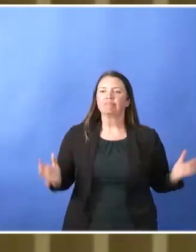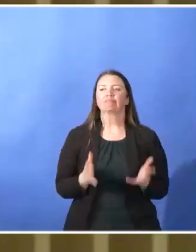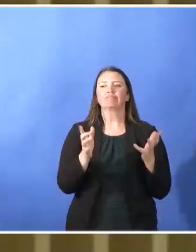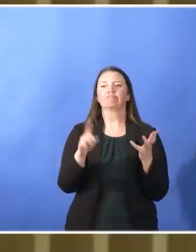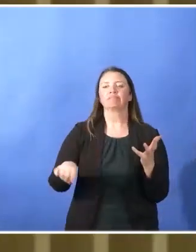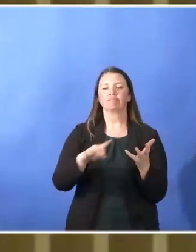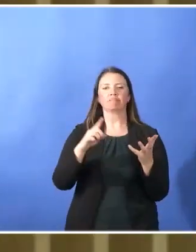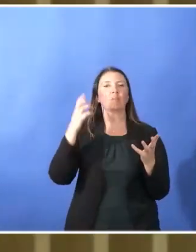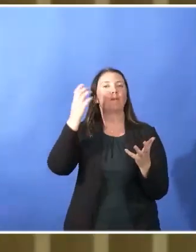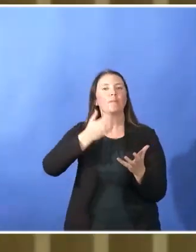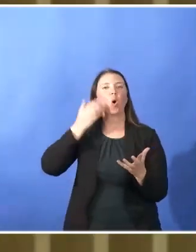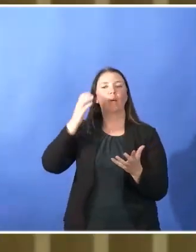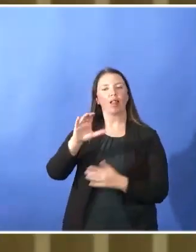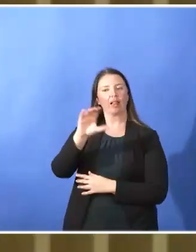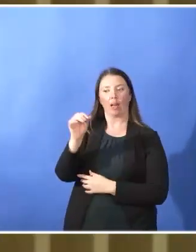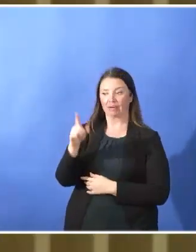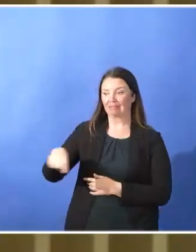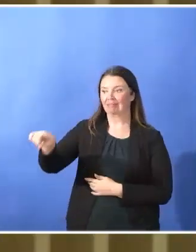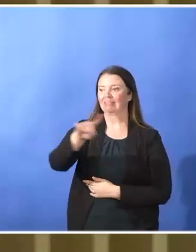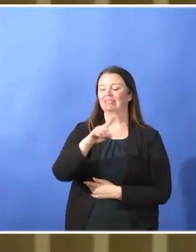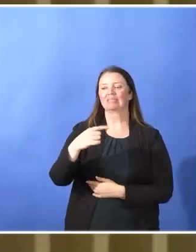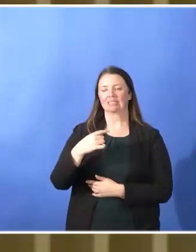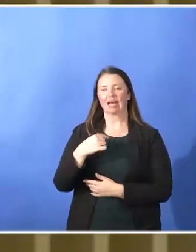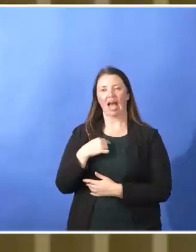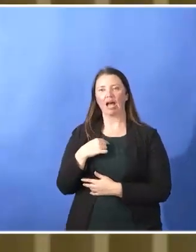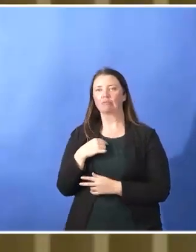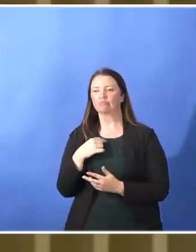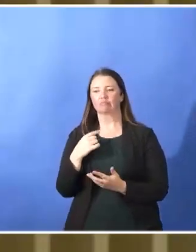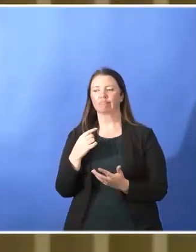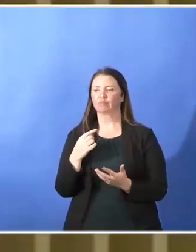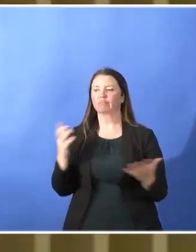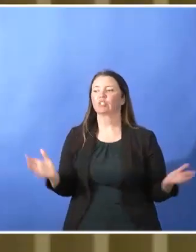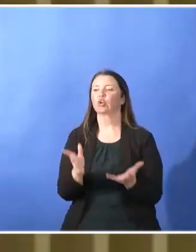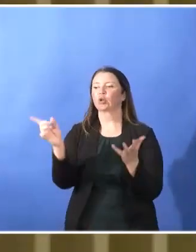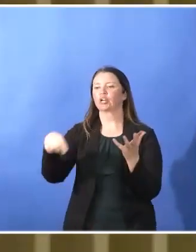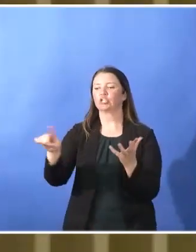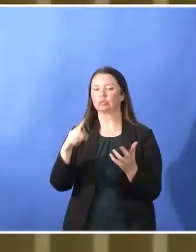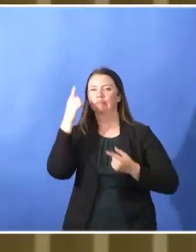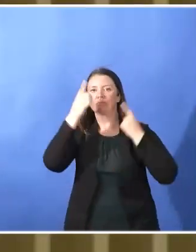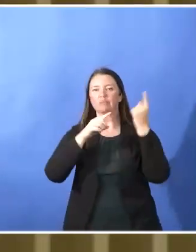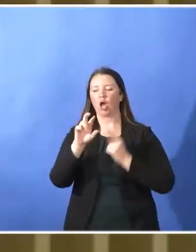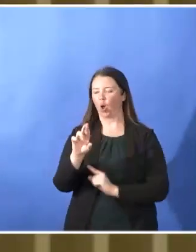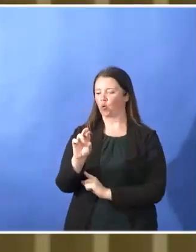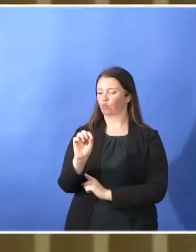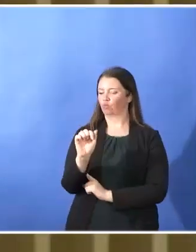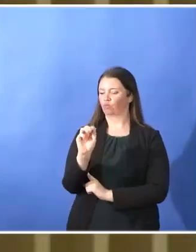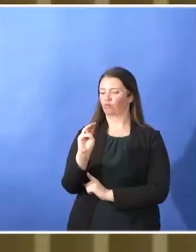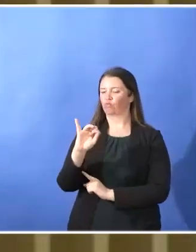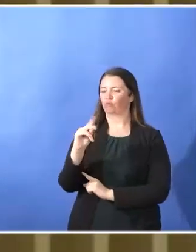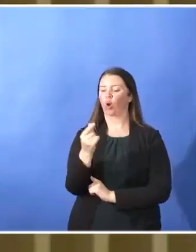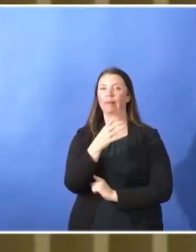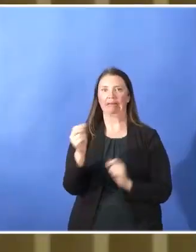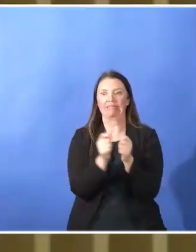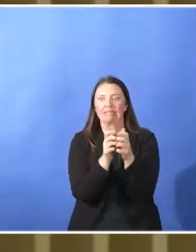WHICH CAN BE A VERY EFFECTIVE WAY OF GETTING PEOPLE HELP.